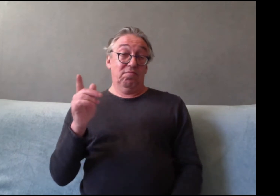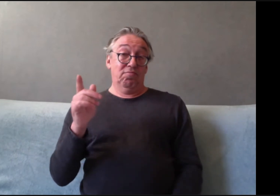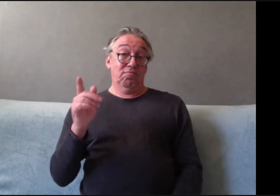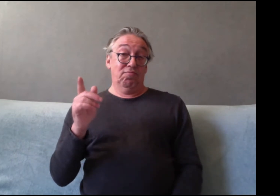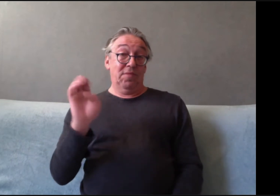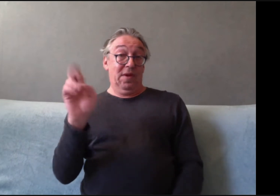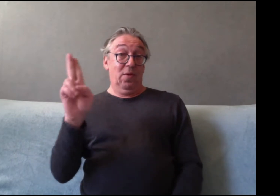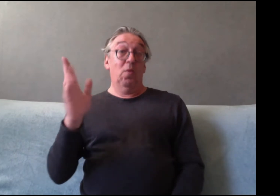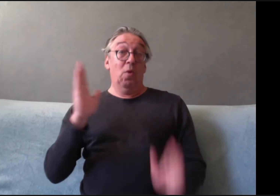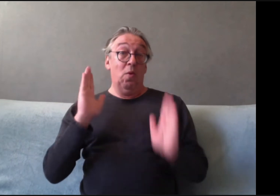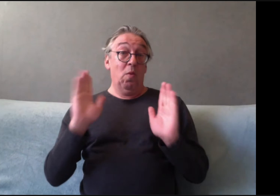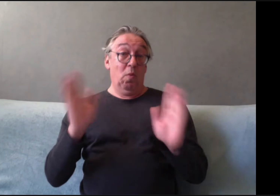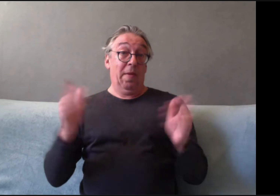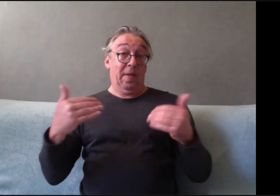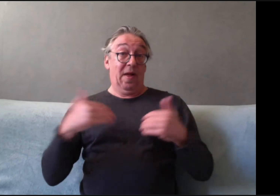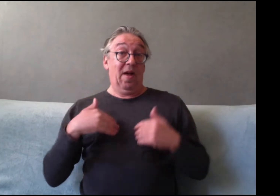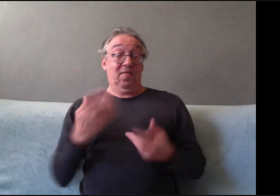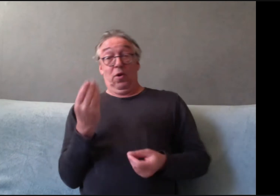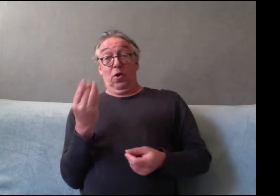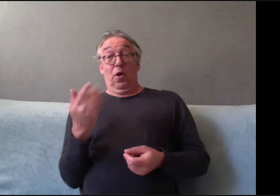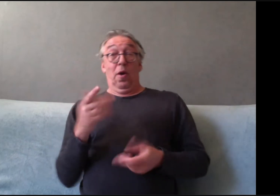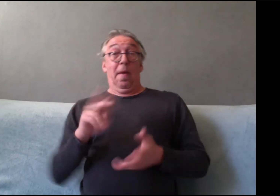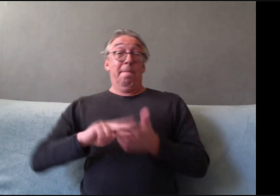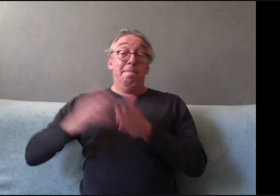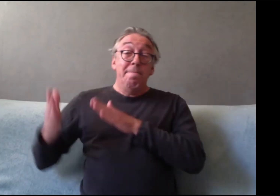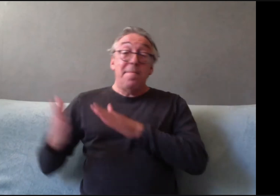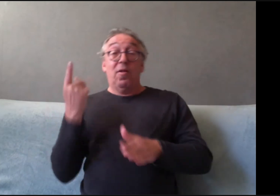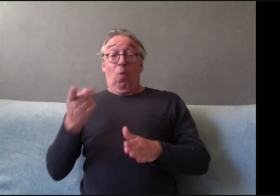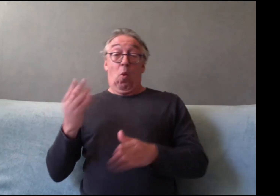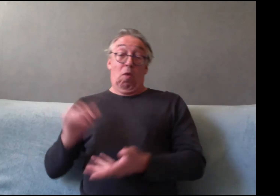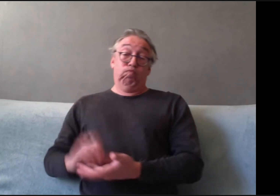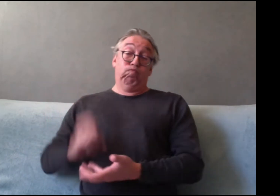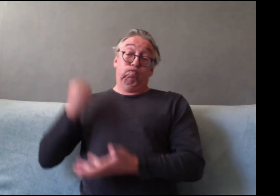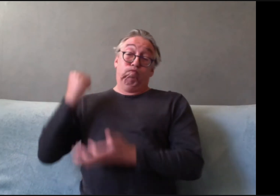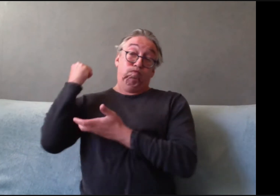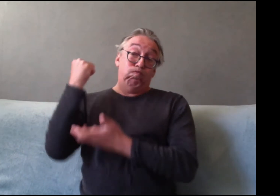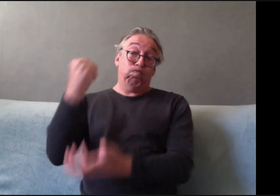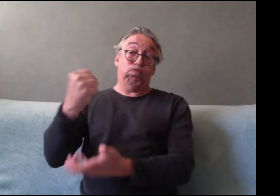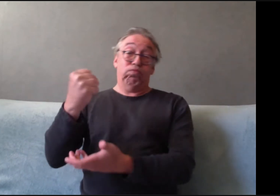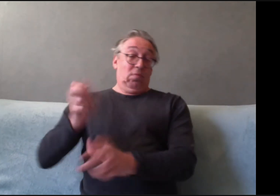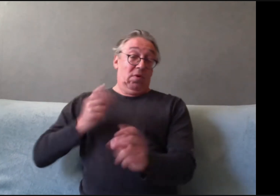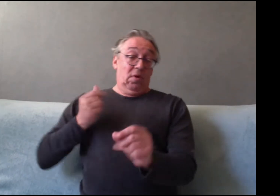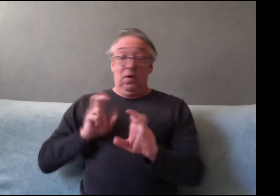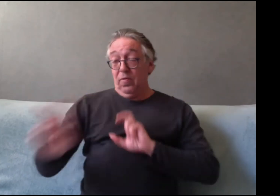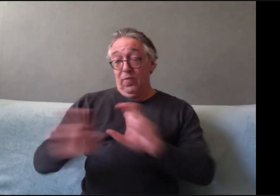already yesterday although we shouldn't be absolutely satisfied,